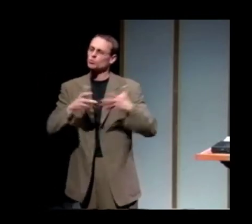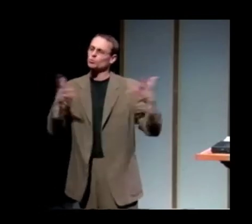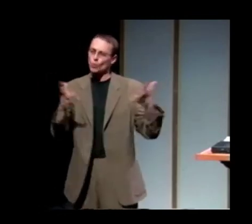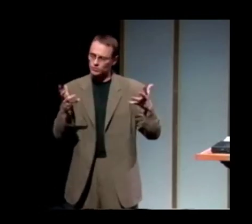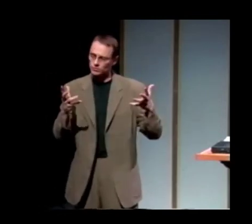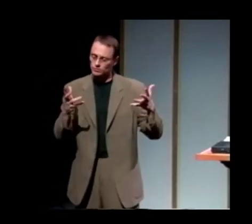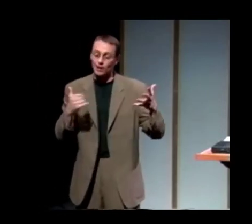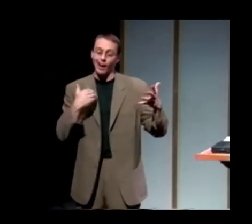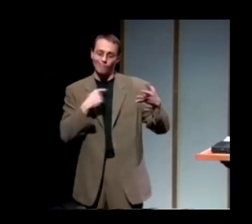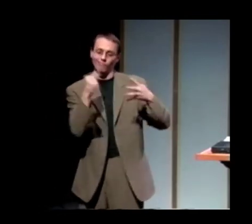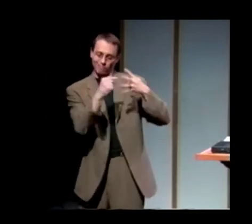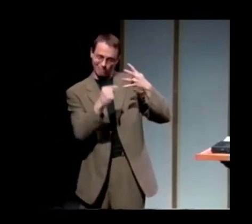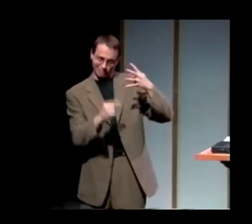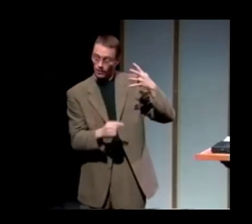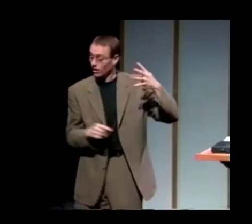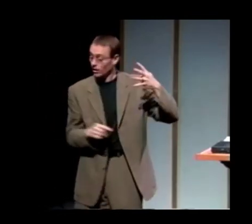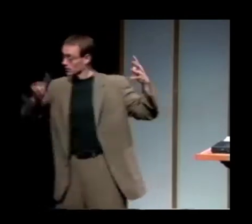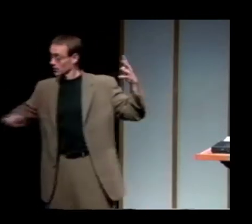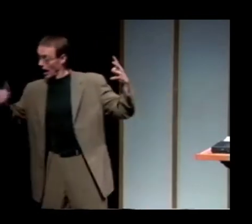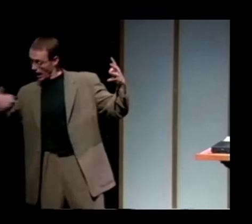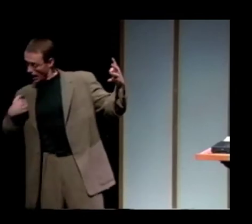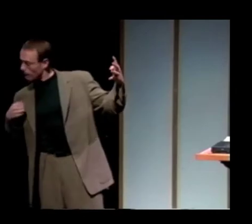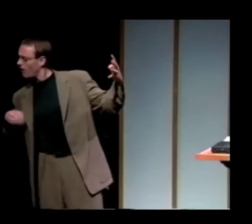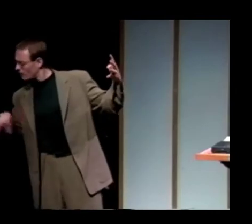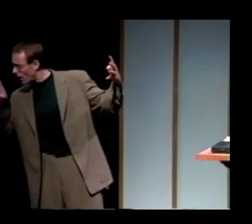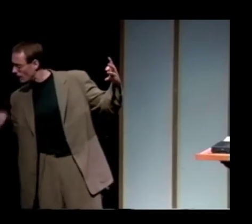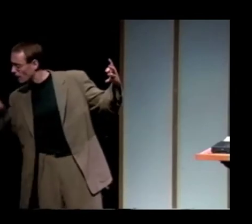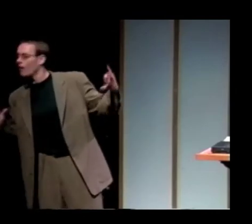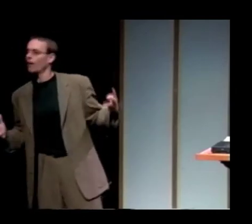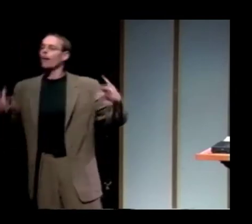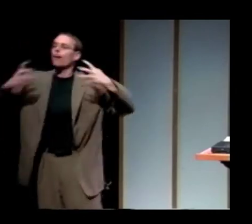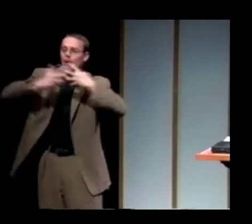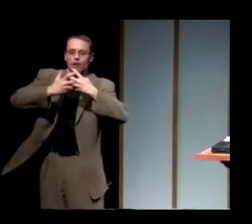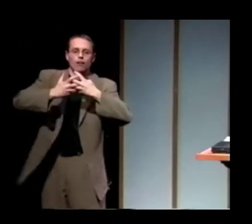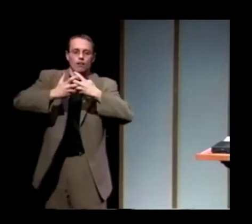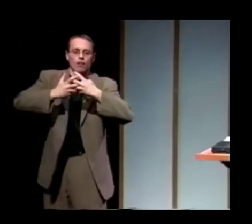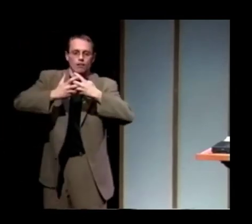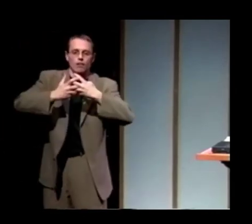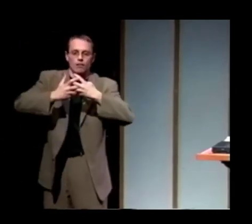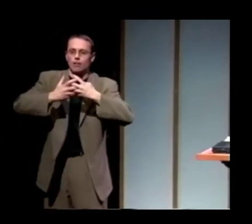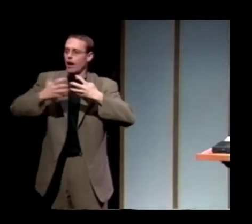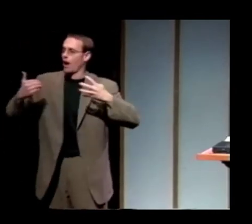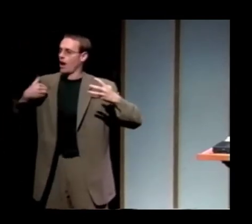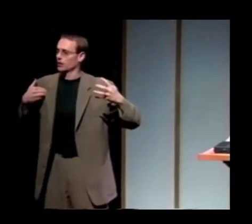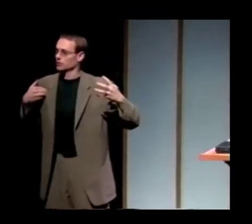HAS RULES, AND THOSE RULES ARE MANY, AND WE FOUND THOSE SAME RULES--